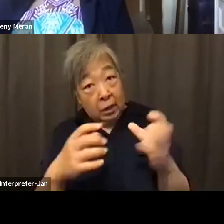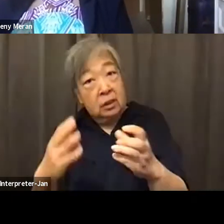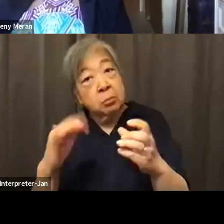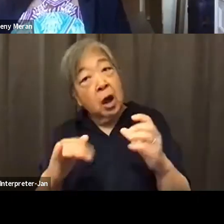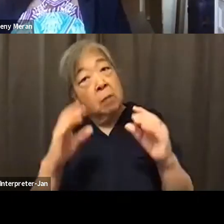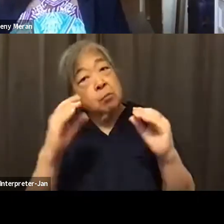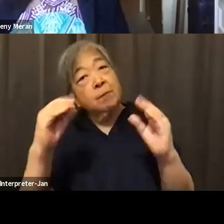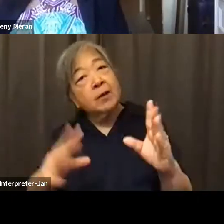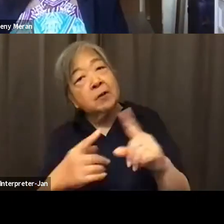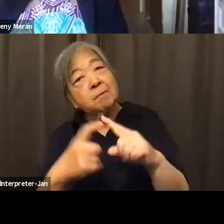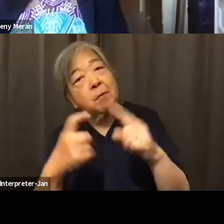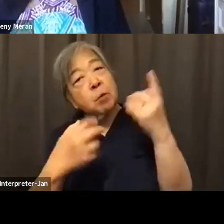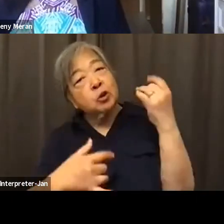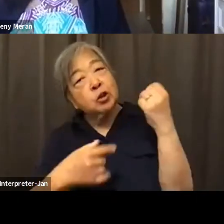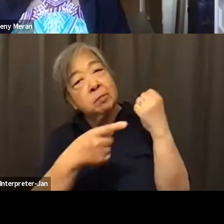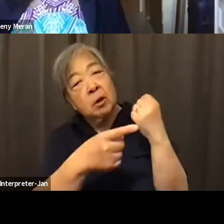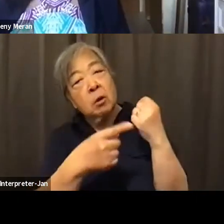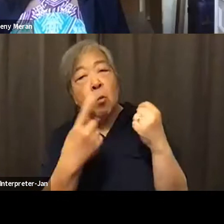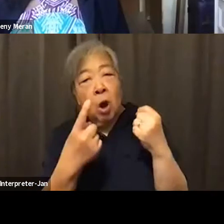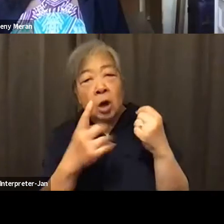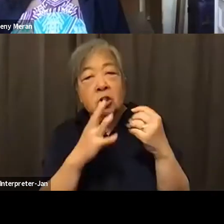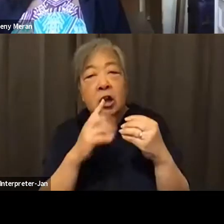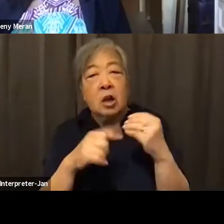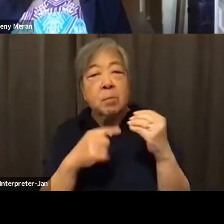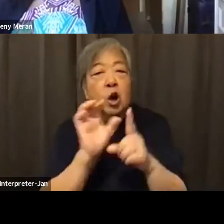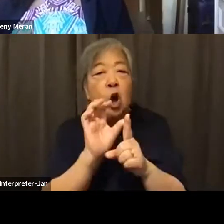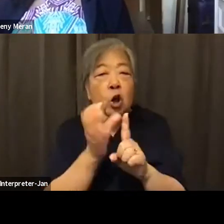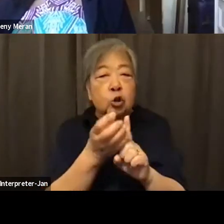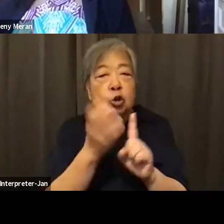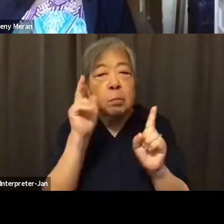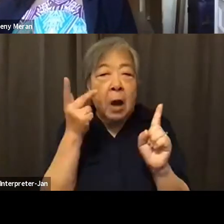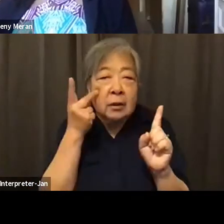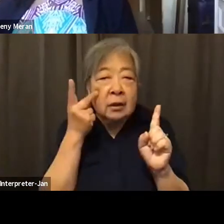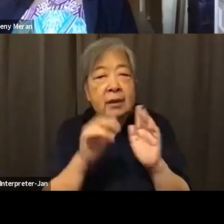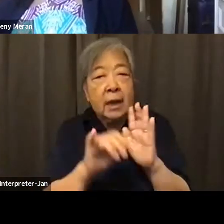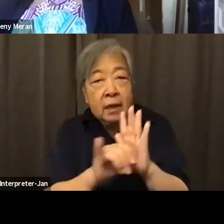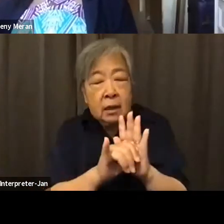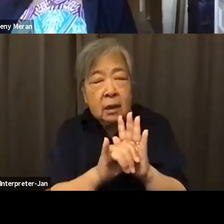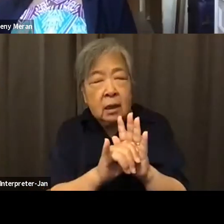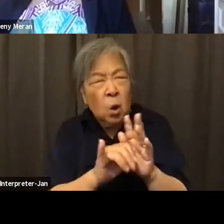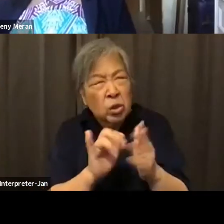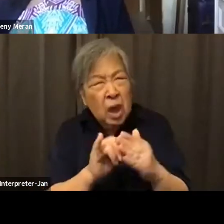One was about the culture of politics and identity in Argentina, which was super fascinating,